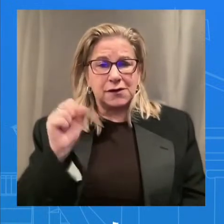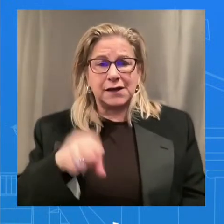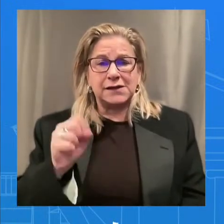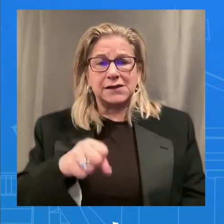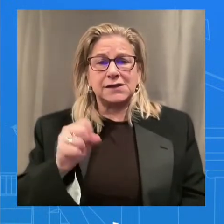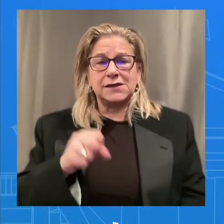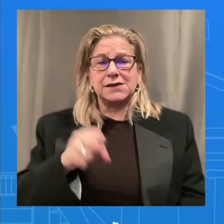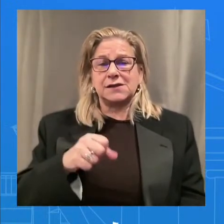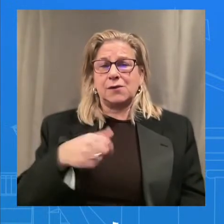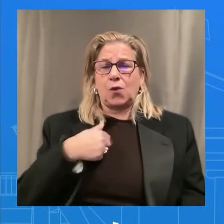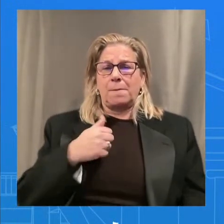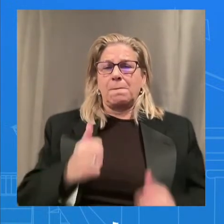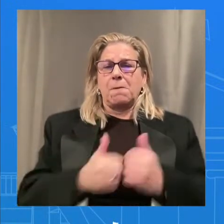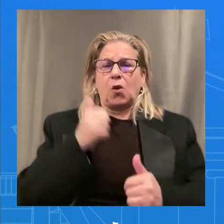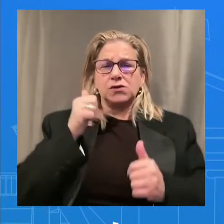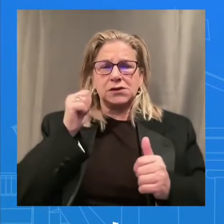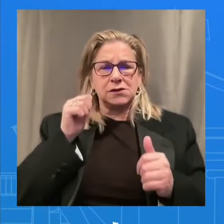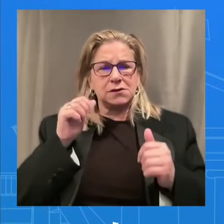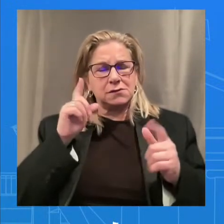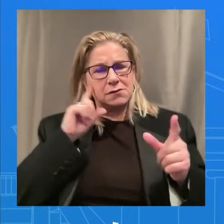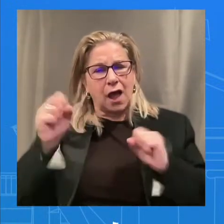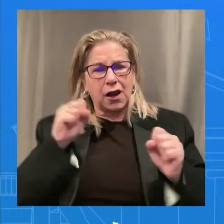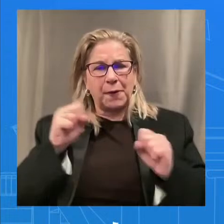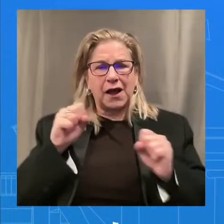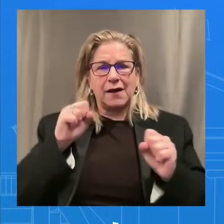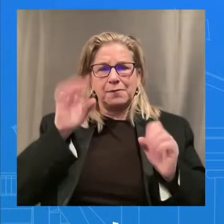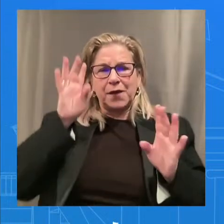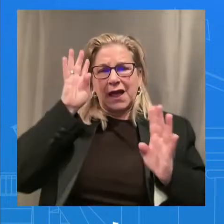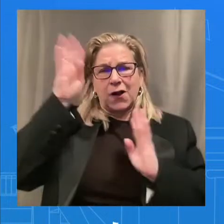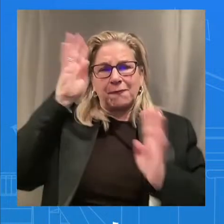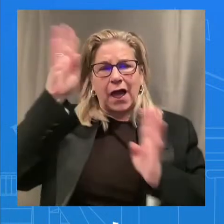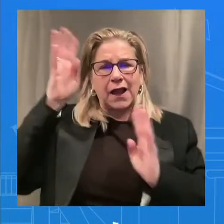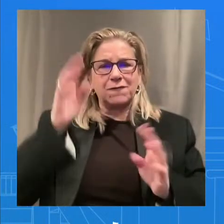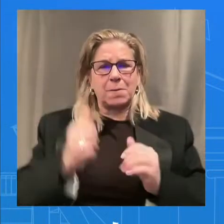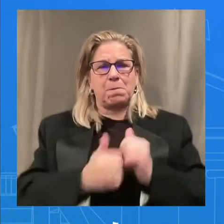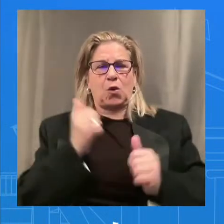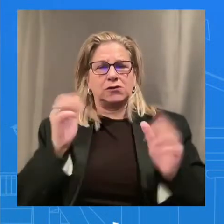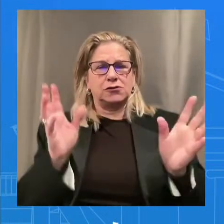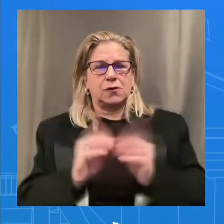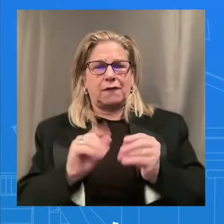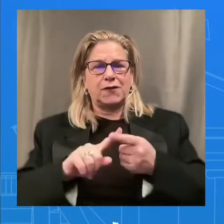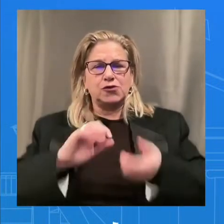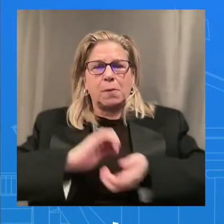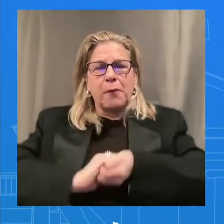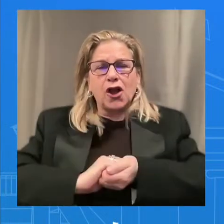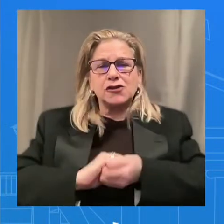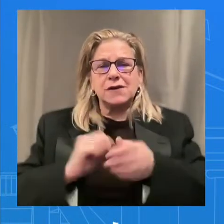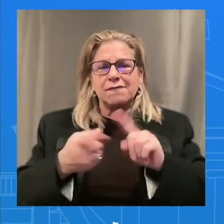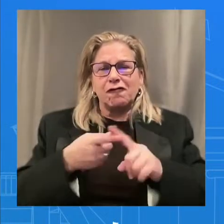the most capable of marshalling solutions to the big challenges we face? Who’s leading the world in technology?